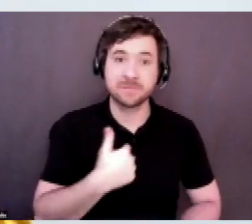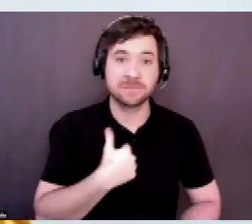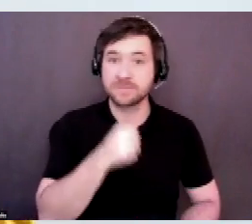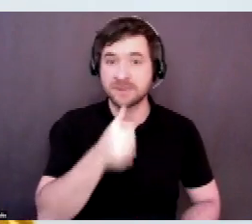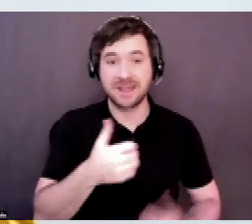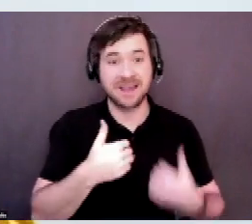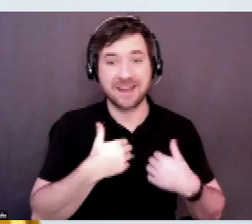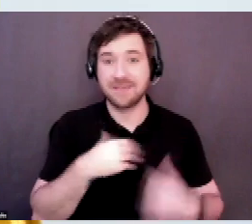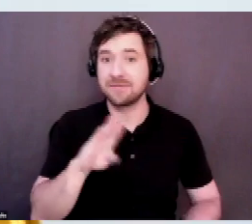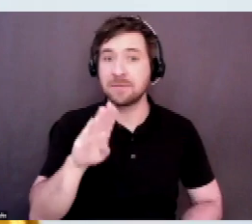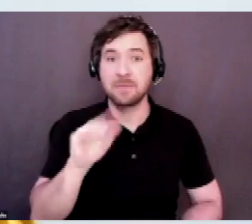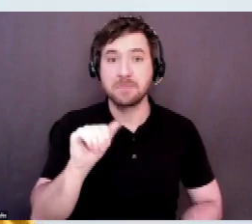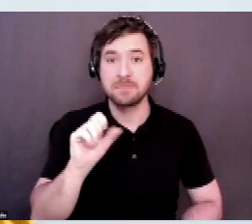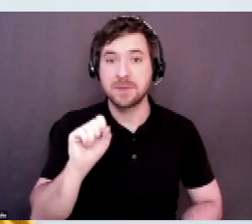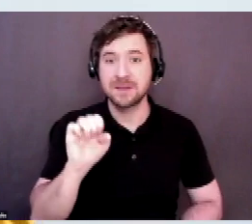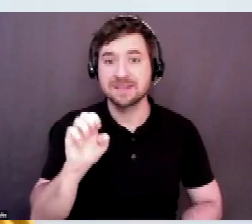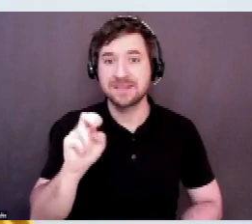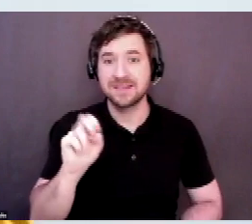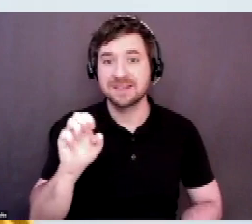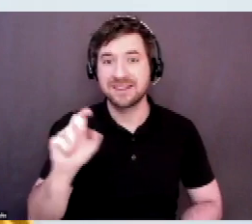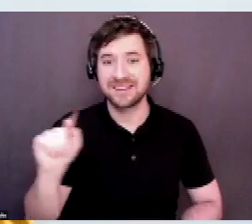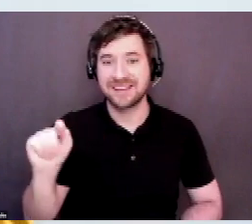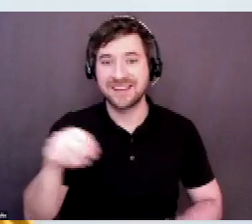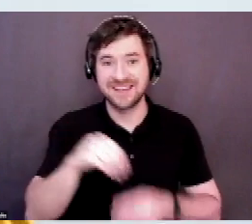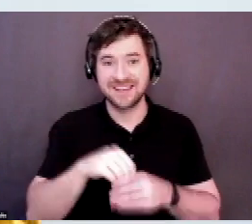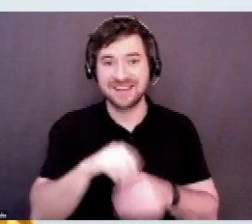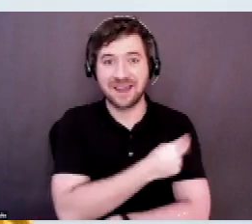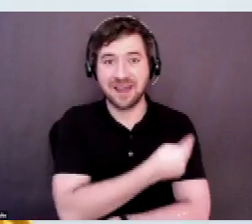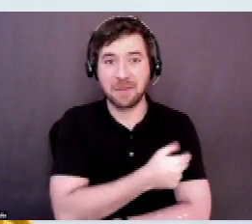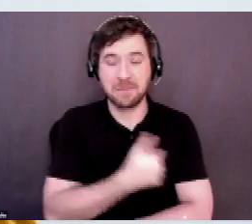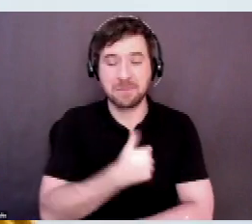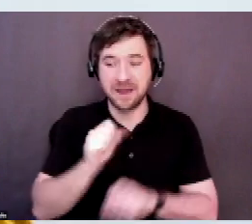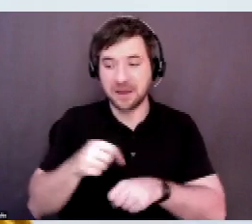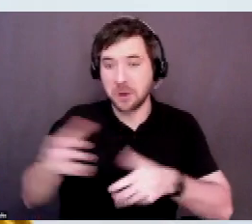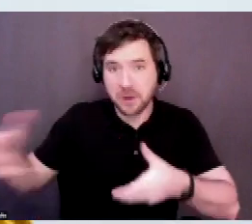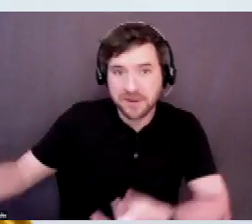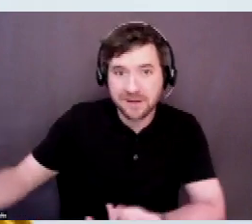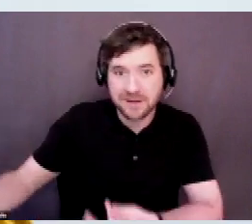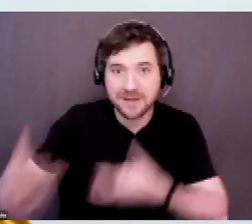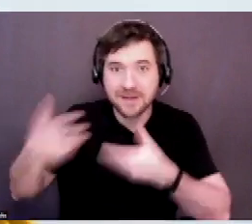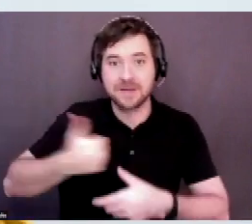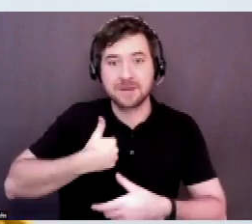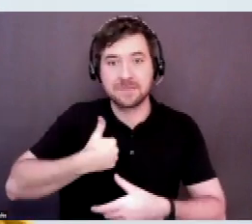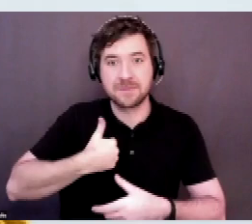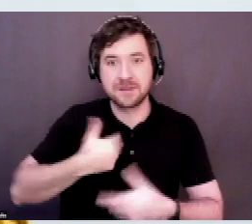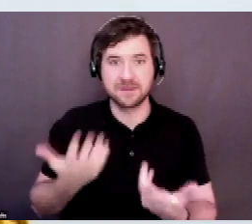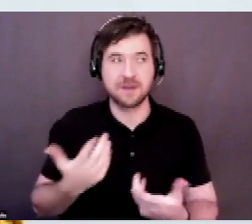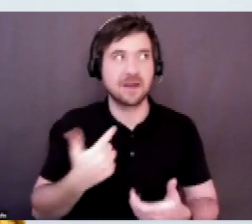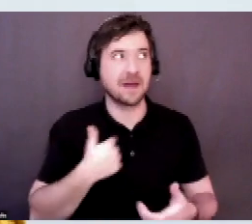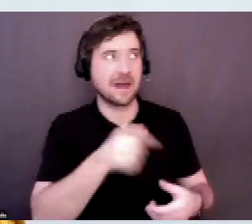reach so I could get my daughter out. So I needed assistance so the hospital.